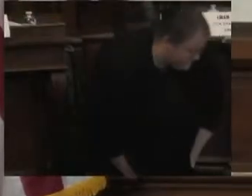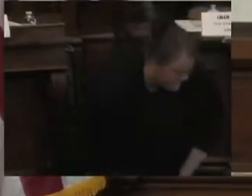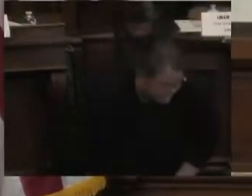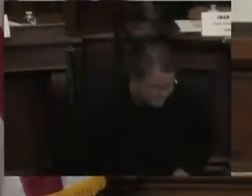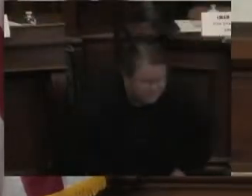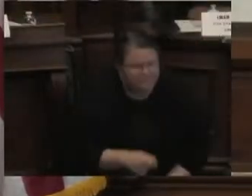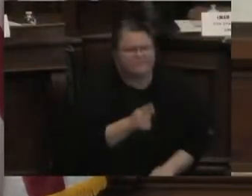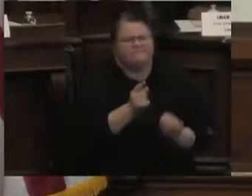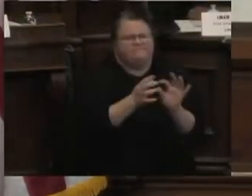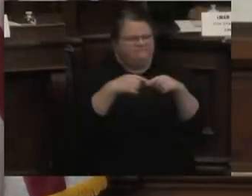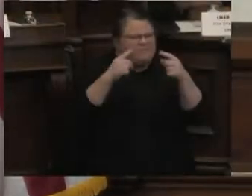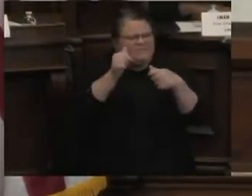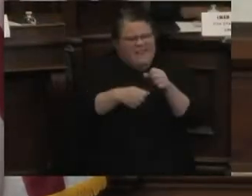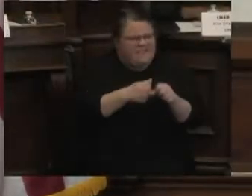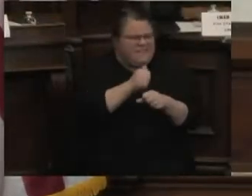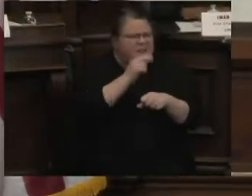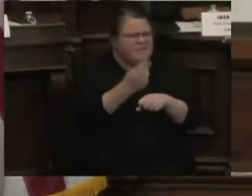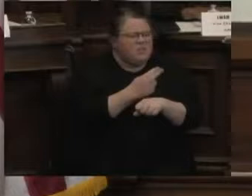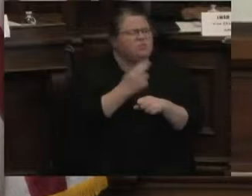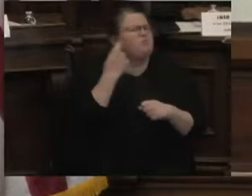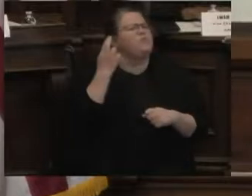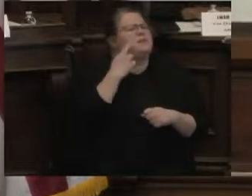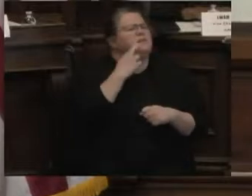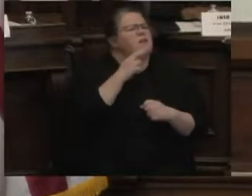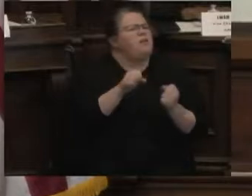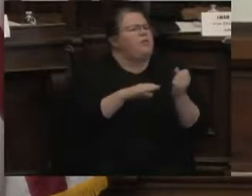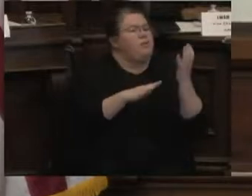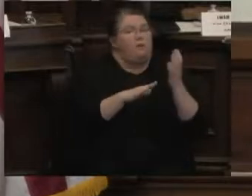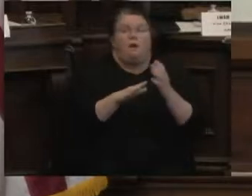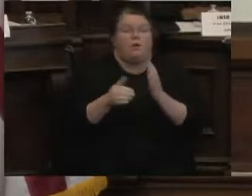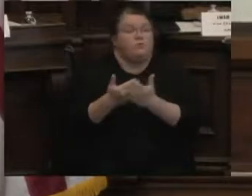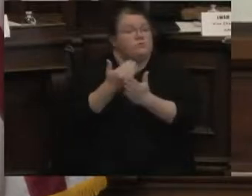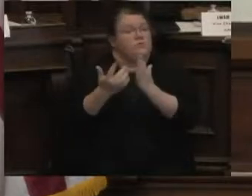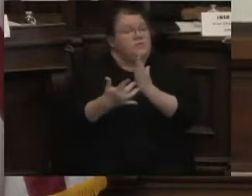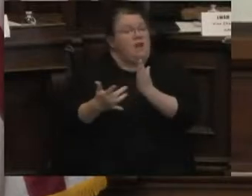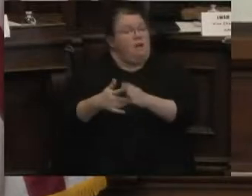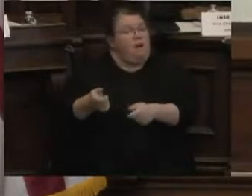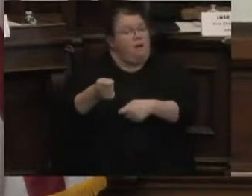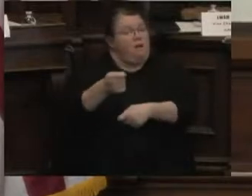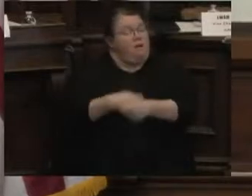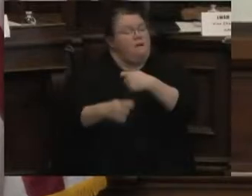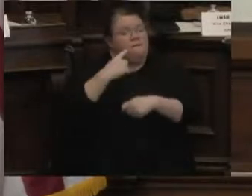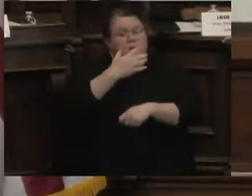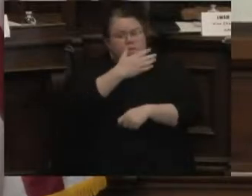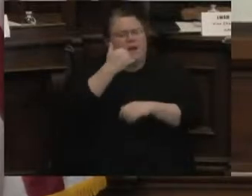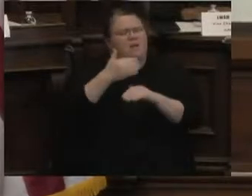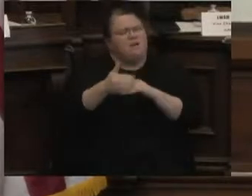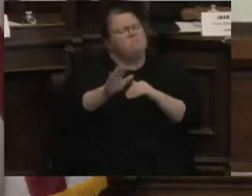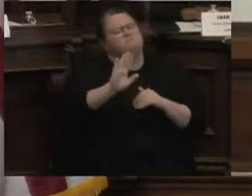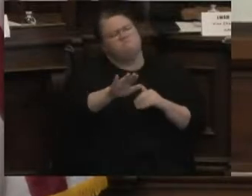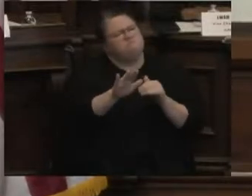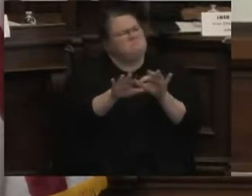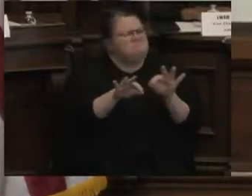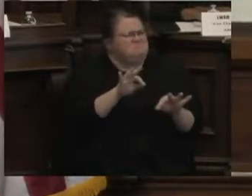that the police department hadn't used it in ten years, but is that because they got